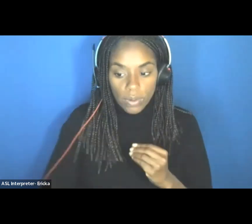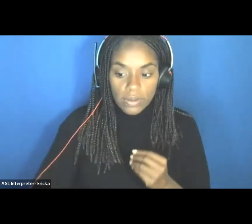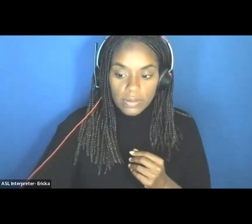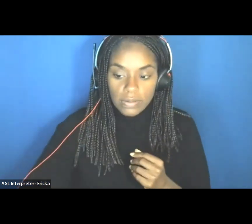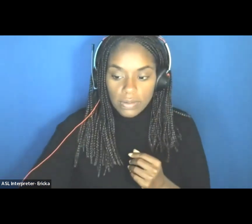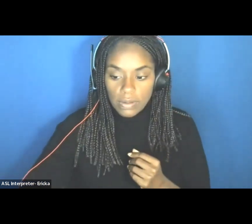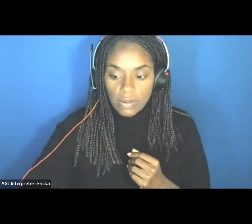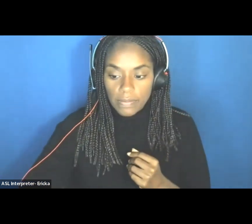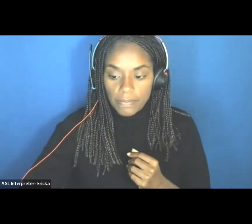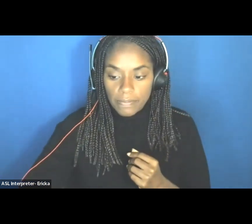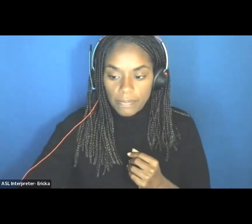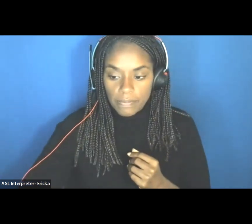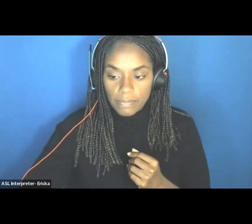If we don't know that, maybe we should consider reaching out to the community a little bit more and how we are doing that.